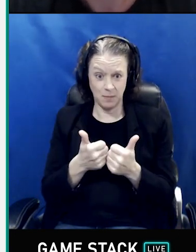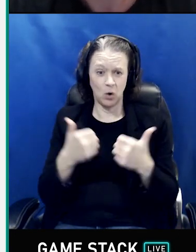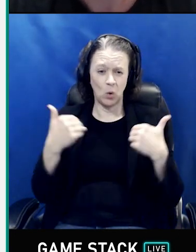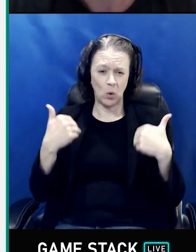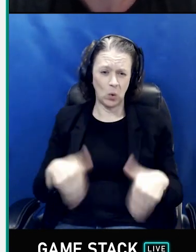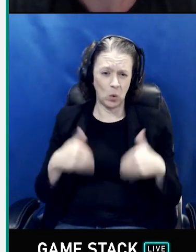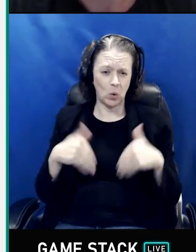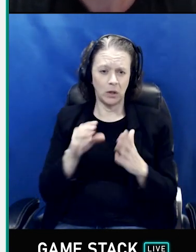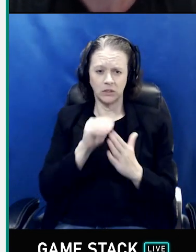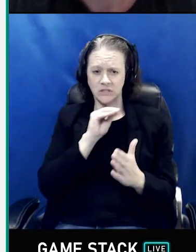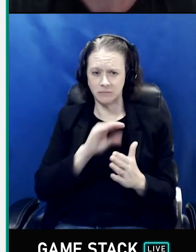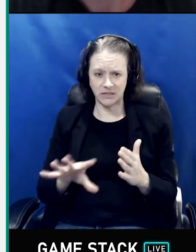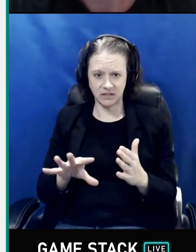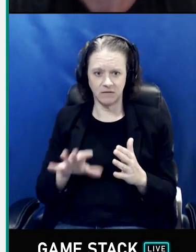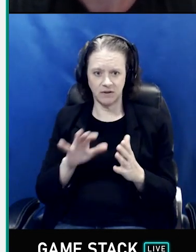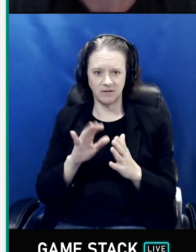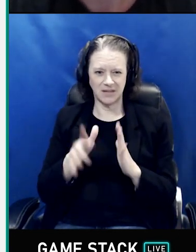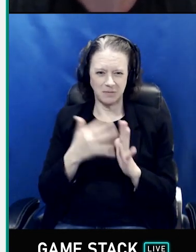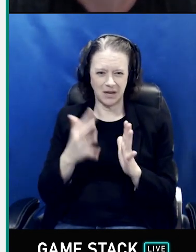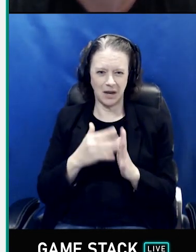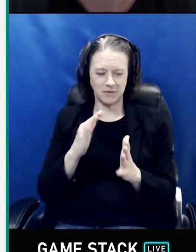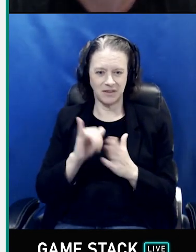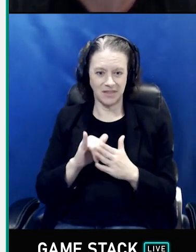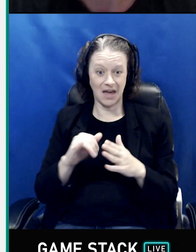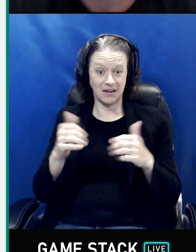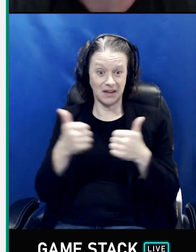Let Xbox Game Streaming do the work for you by